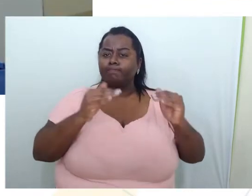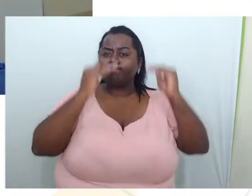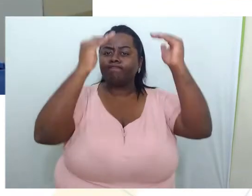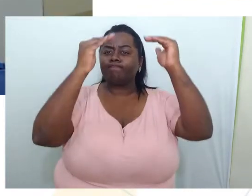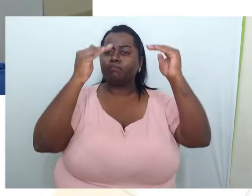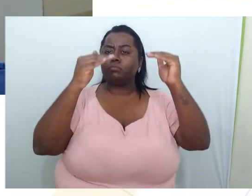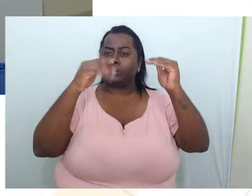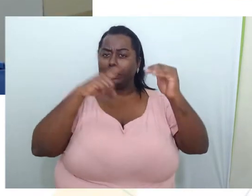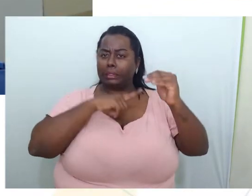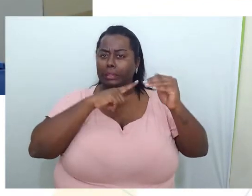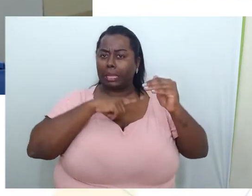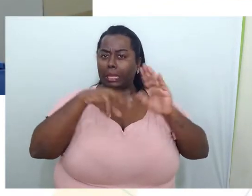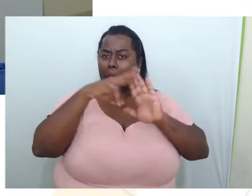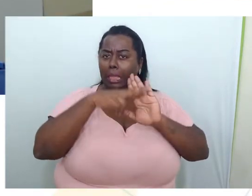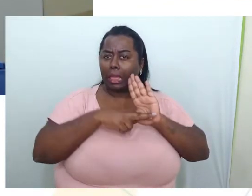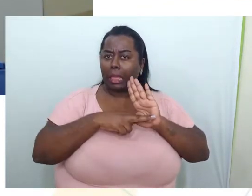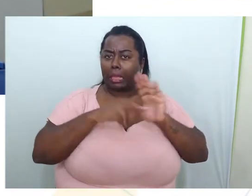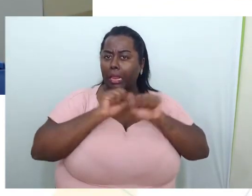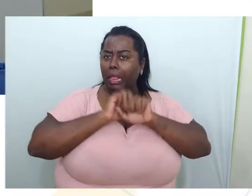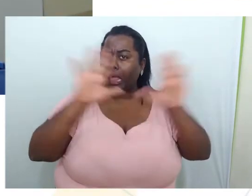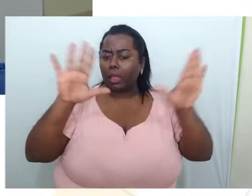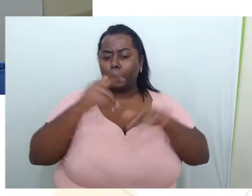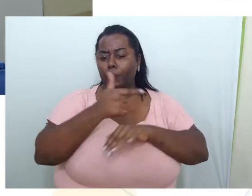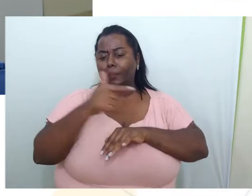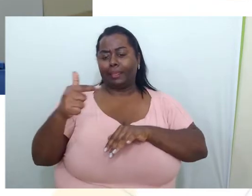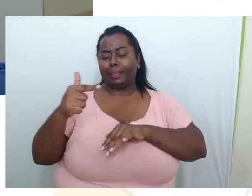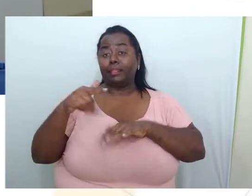the organization will have made to its students you know so you might say if